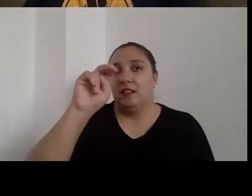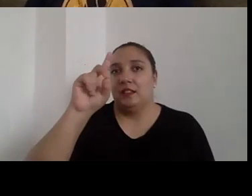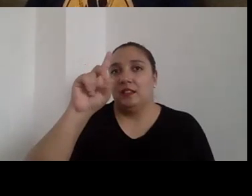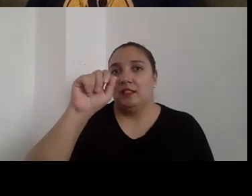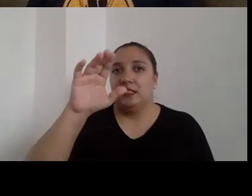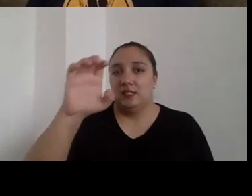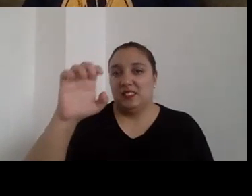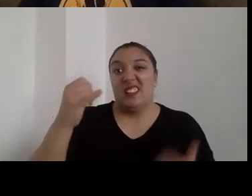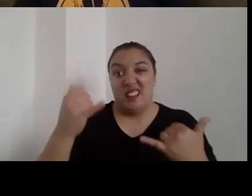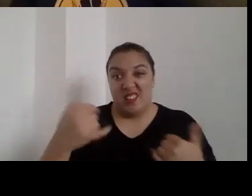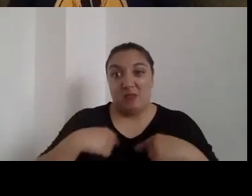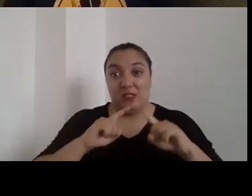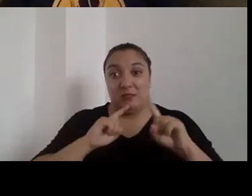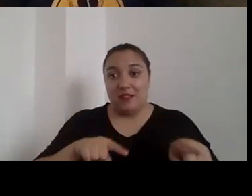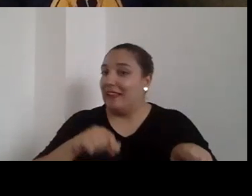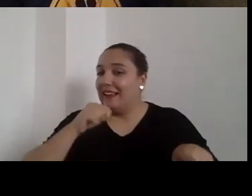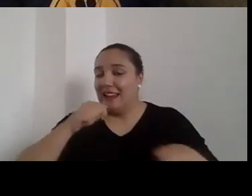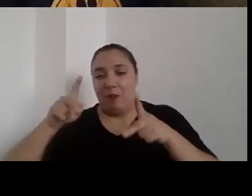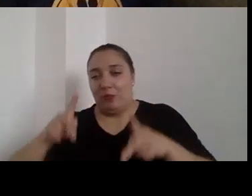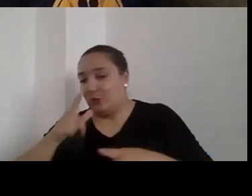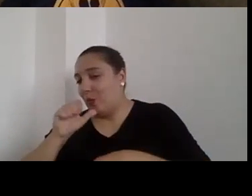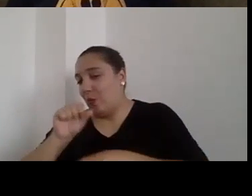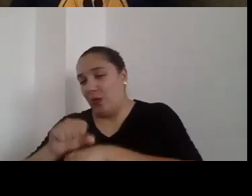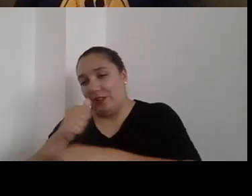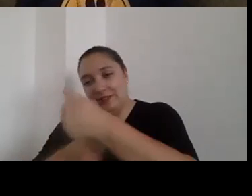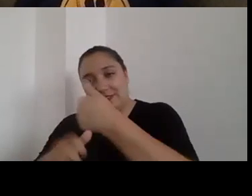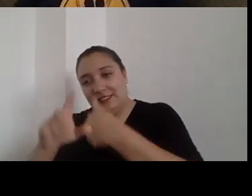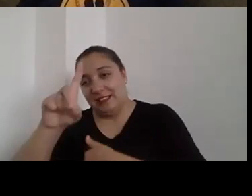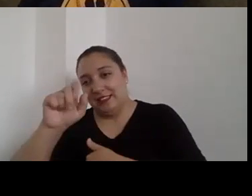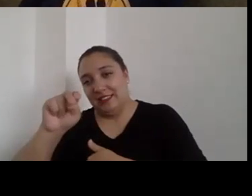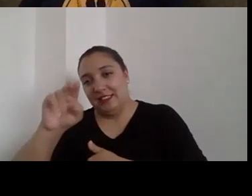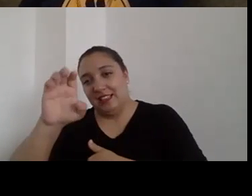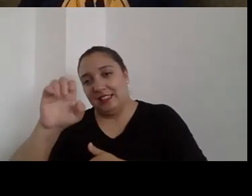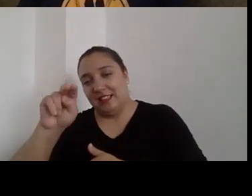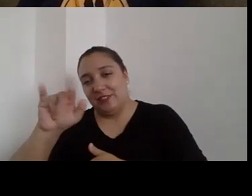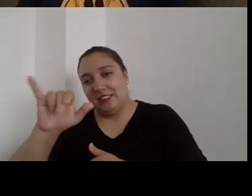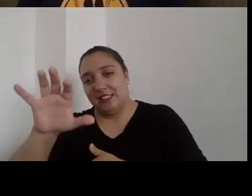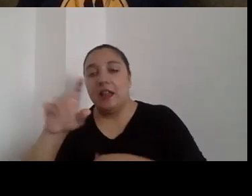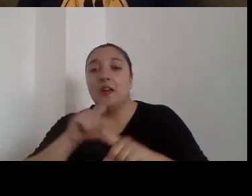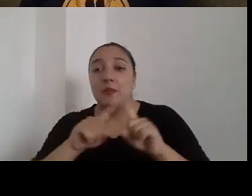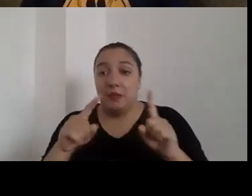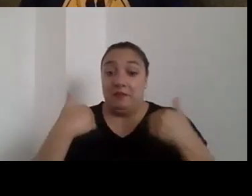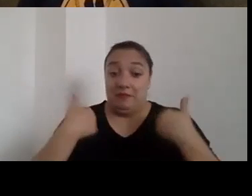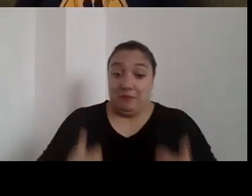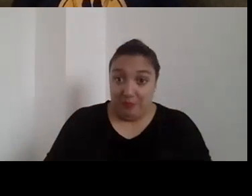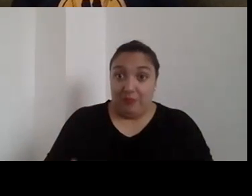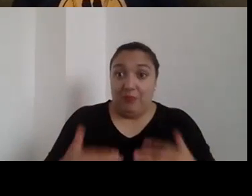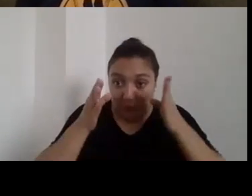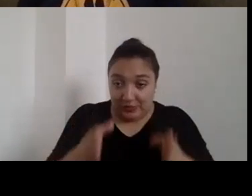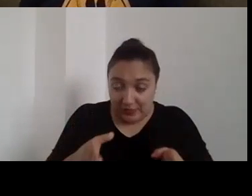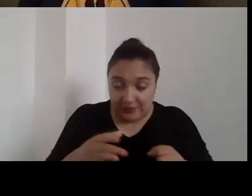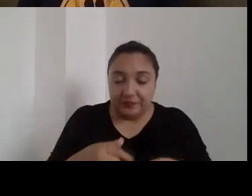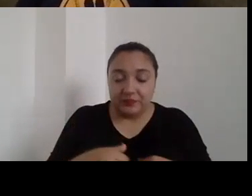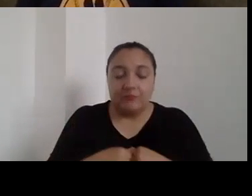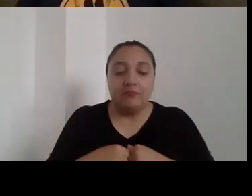Thompson who works for dance NYC, in's a way that I think